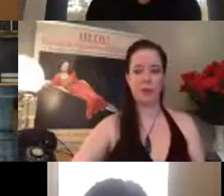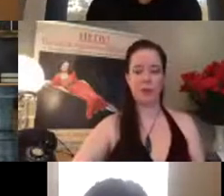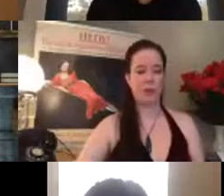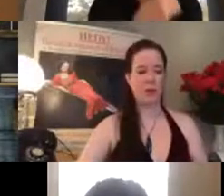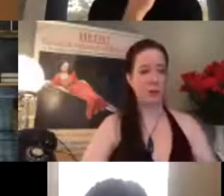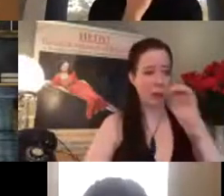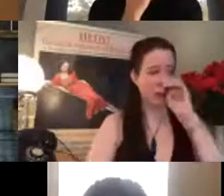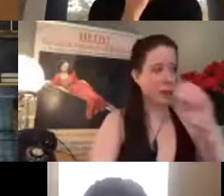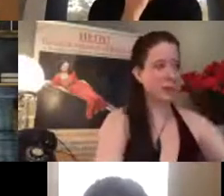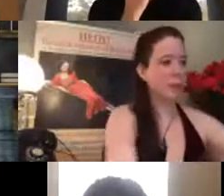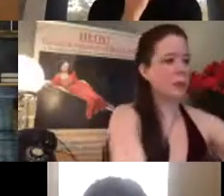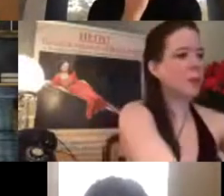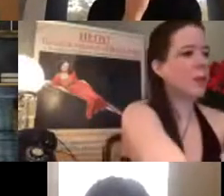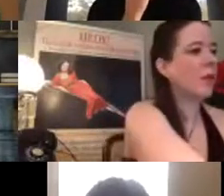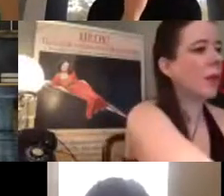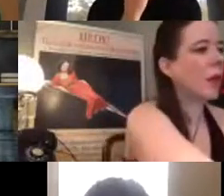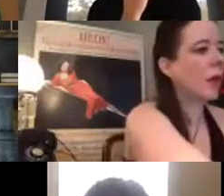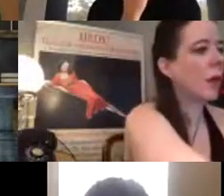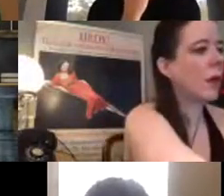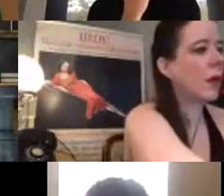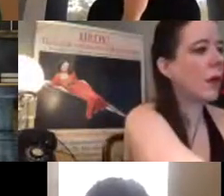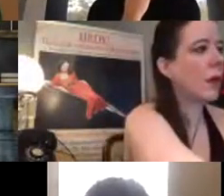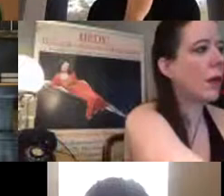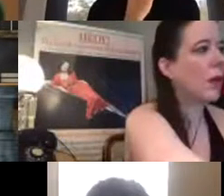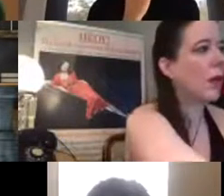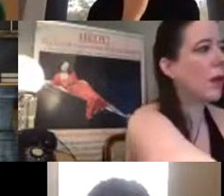The second is climate change and sustainability